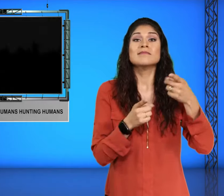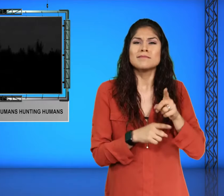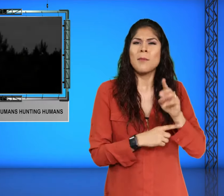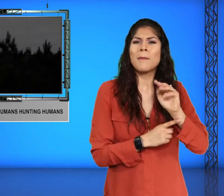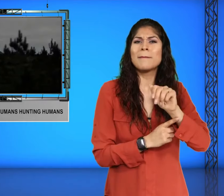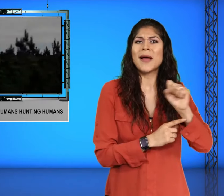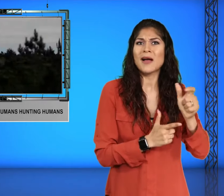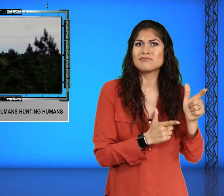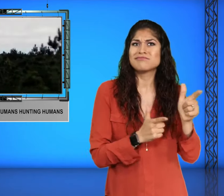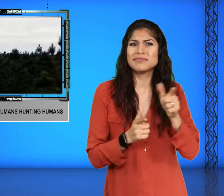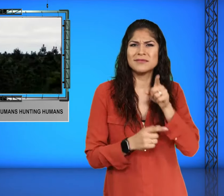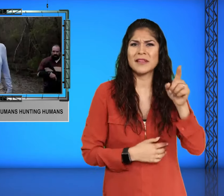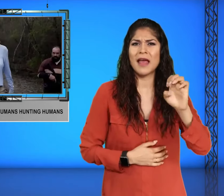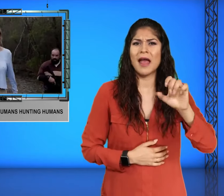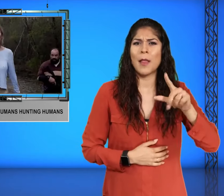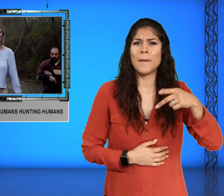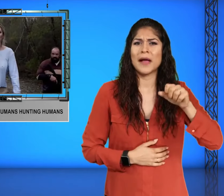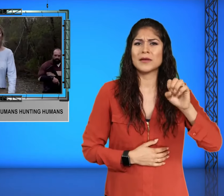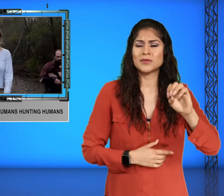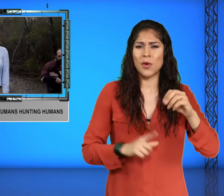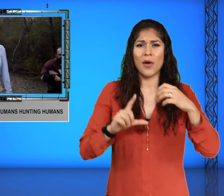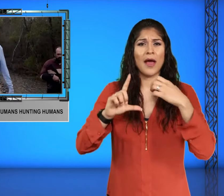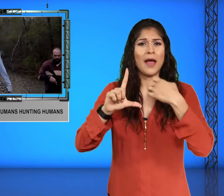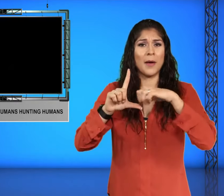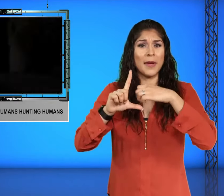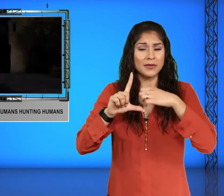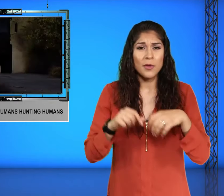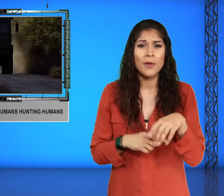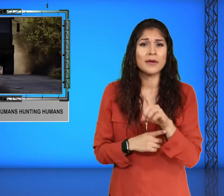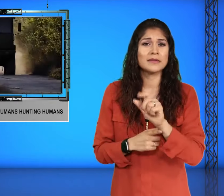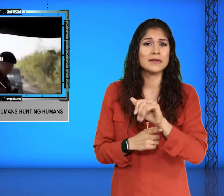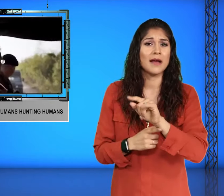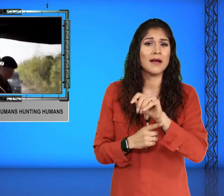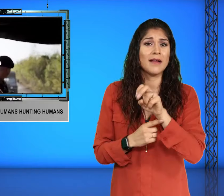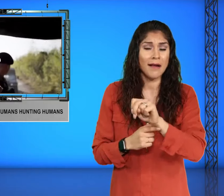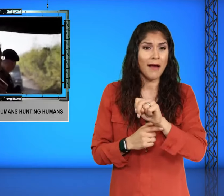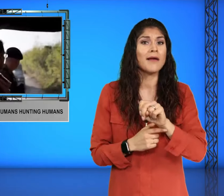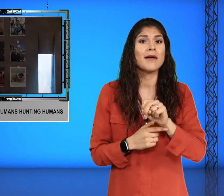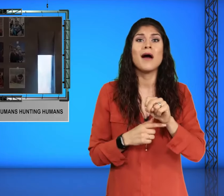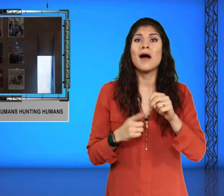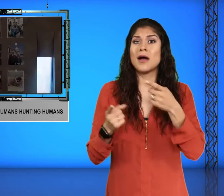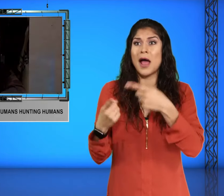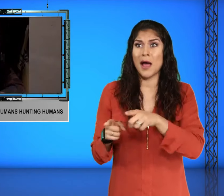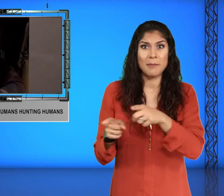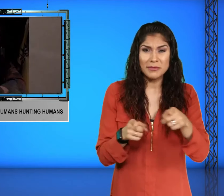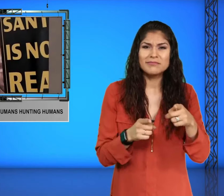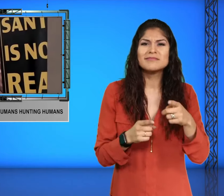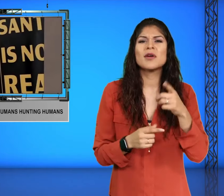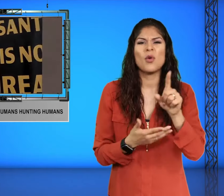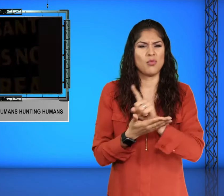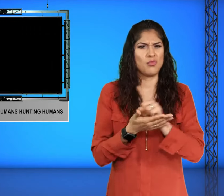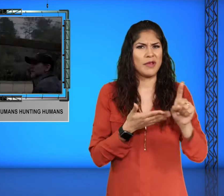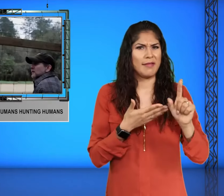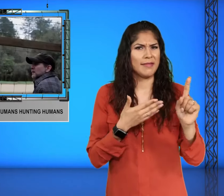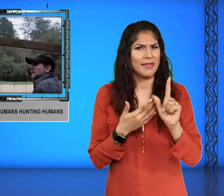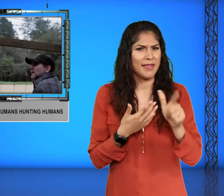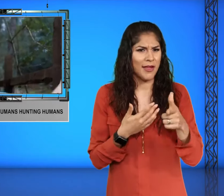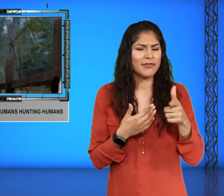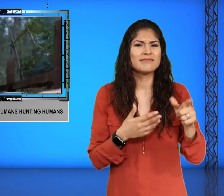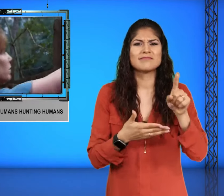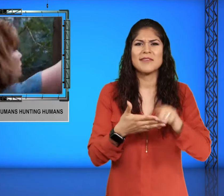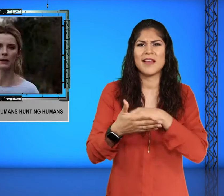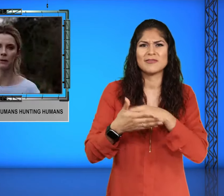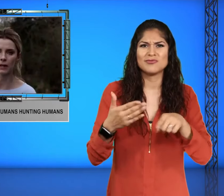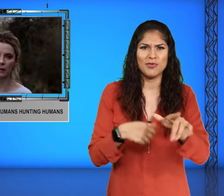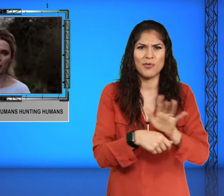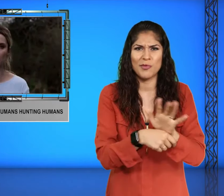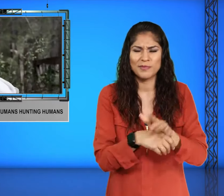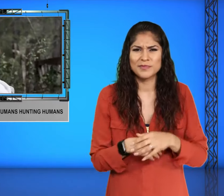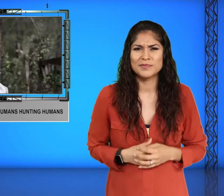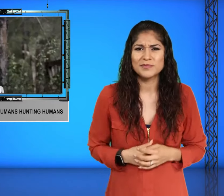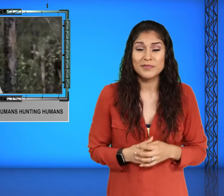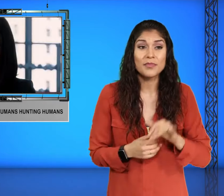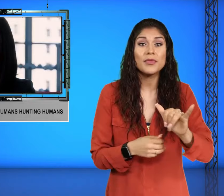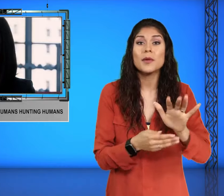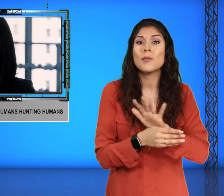The cancellation comes a week after mass shootings in El Paso and Dayton.